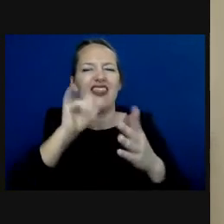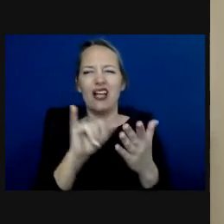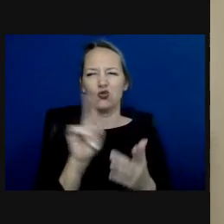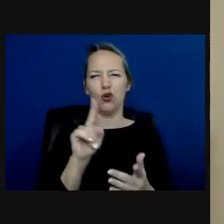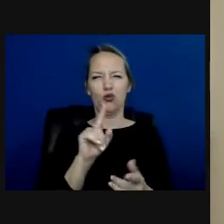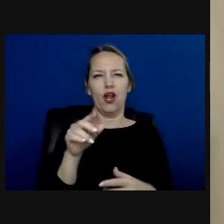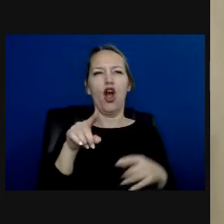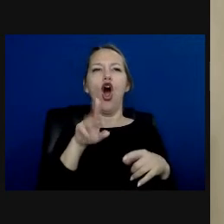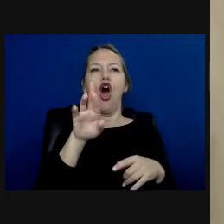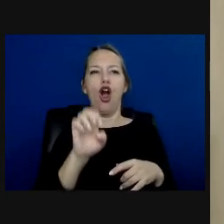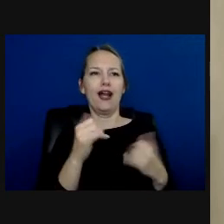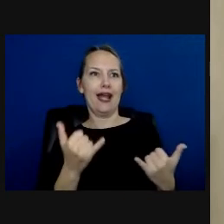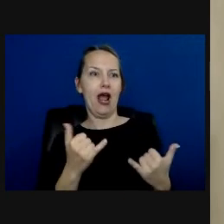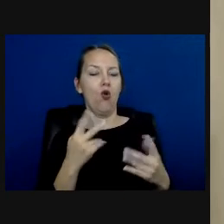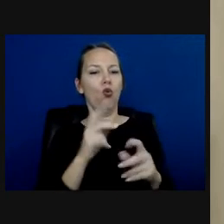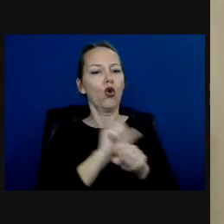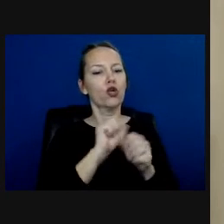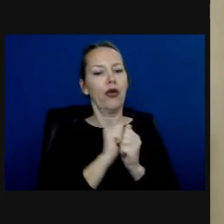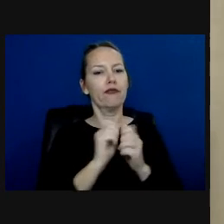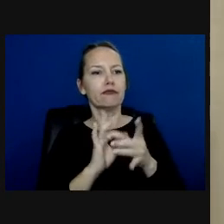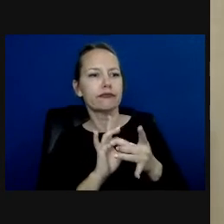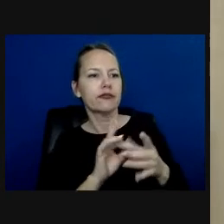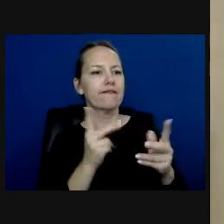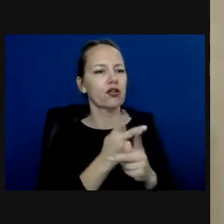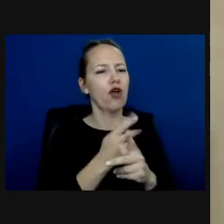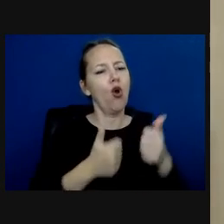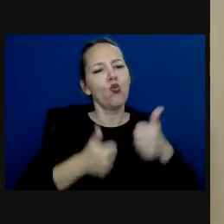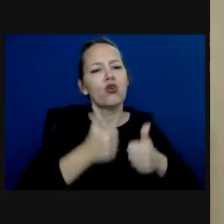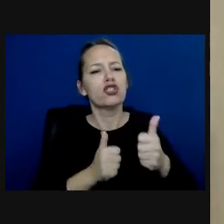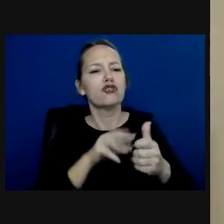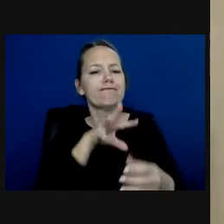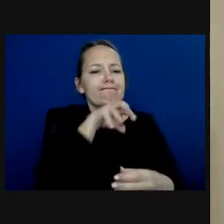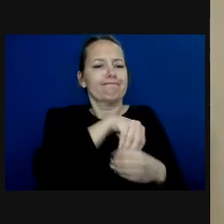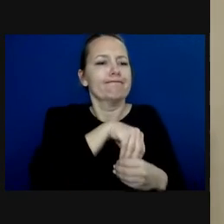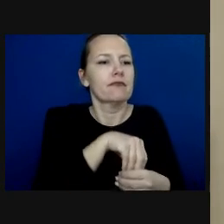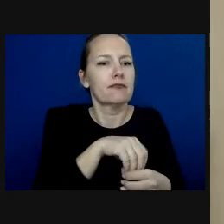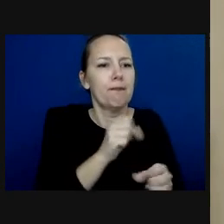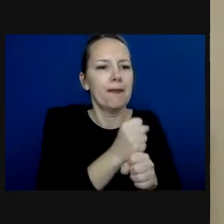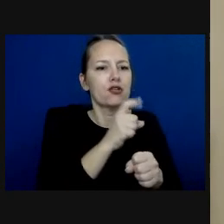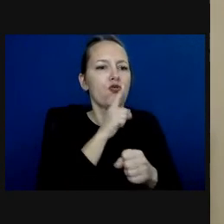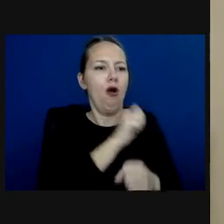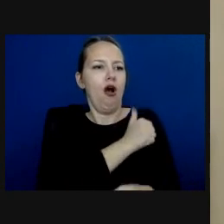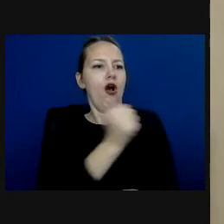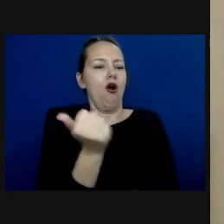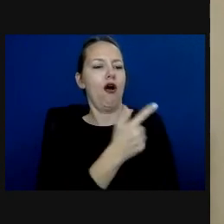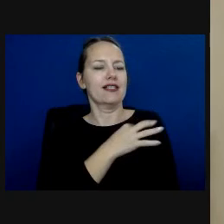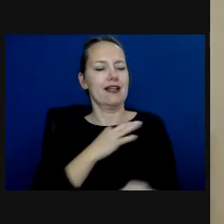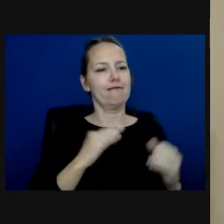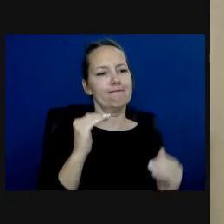We are working together to figure out what interventions will make sure that all staff will know how to create accessible content.